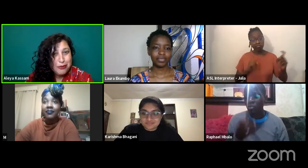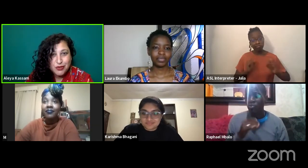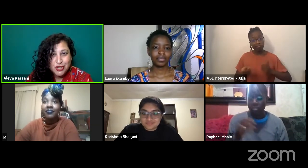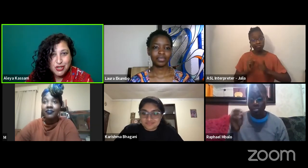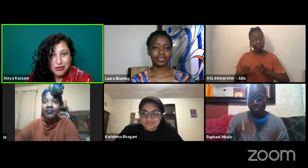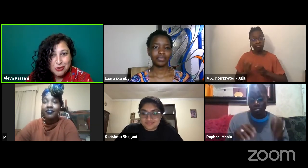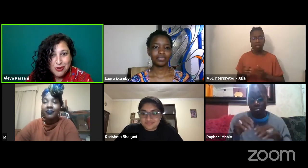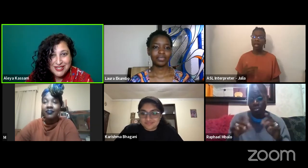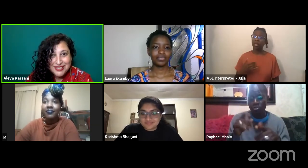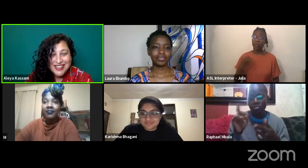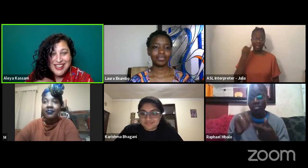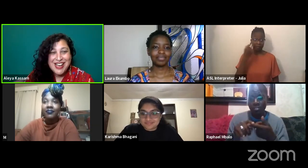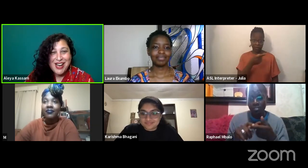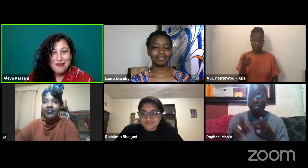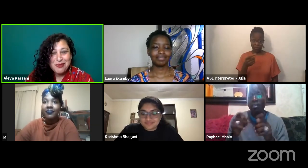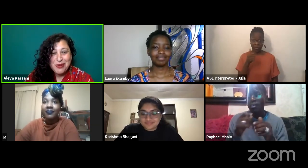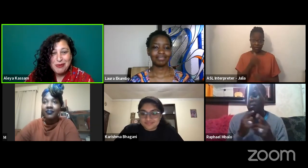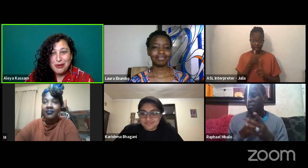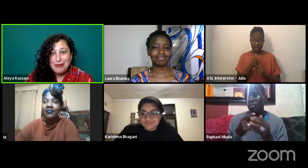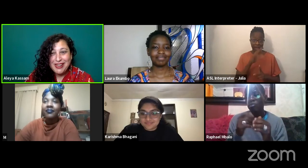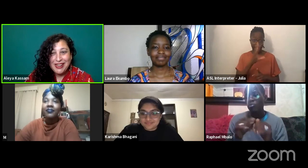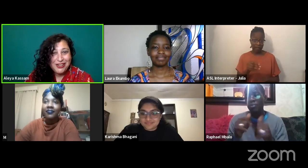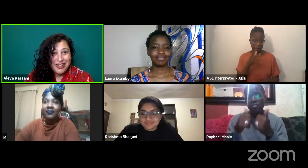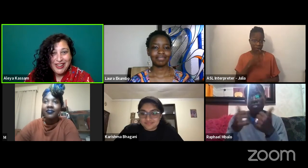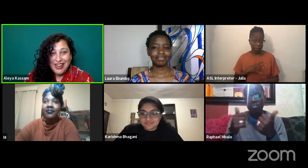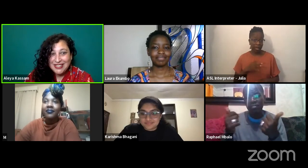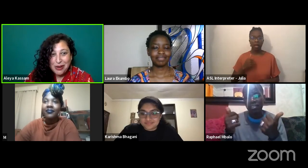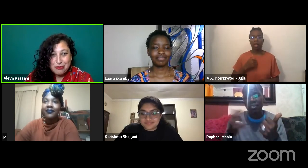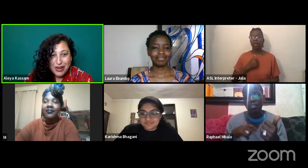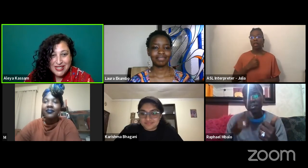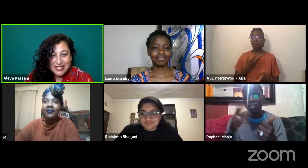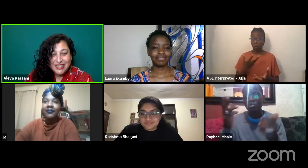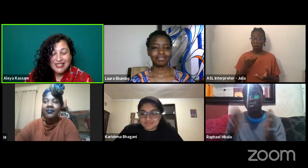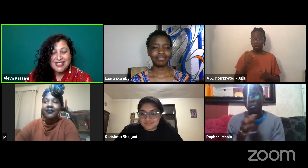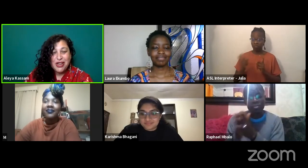please reach out to us we will be looking at Brazens